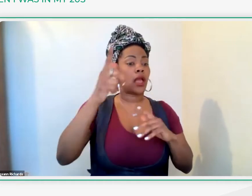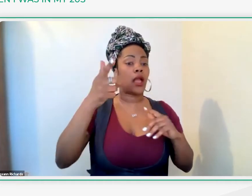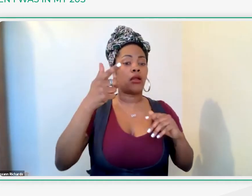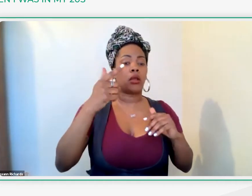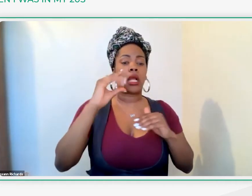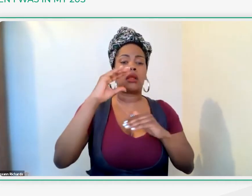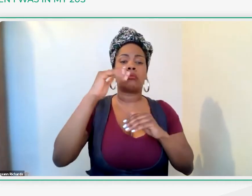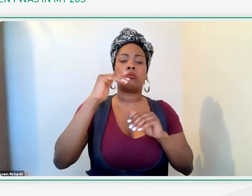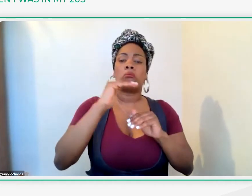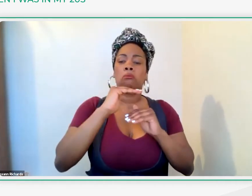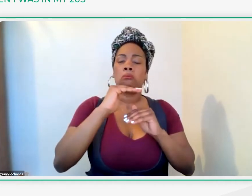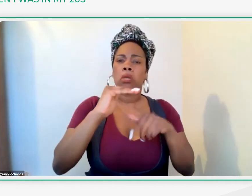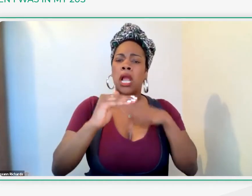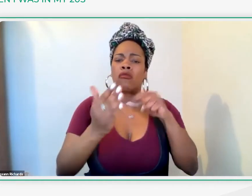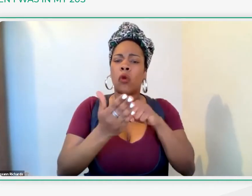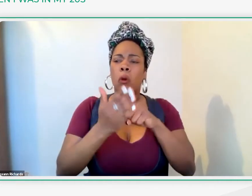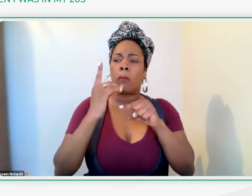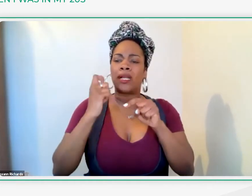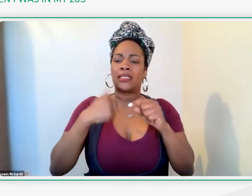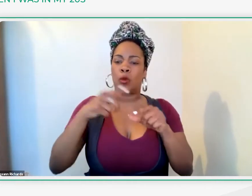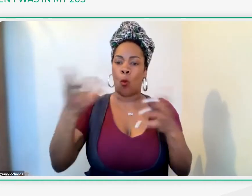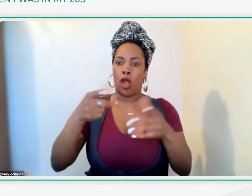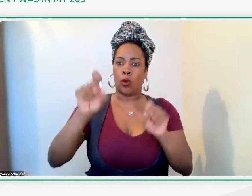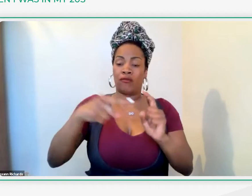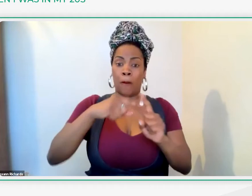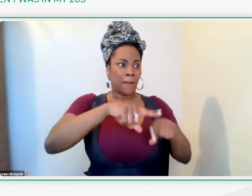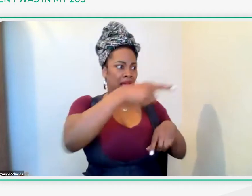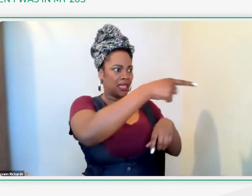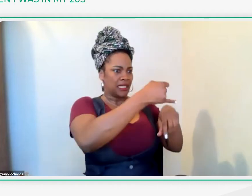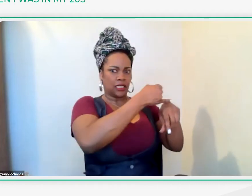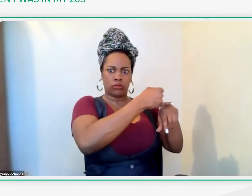So when we're young, we can have this amount of money that we're setting aside.